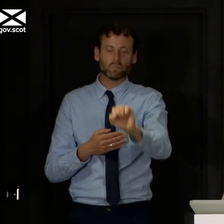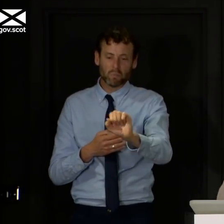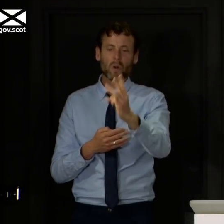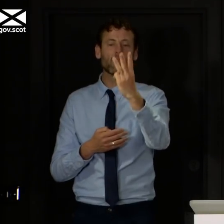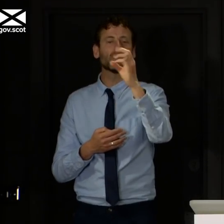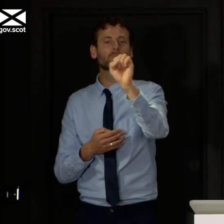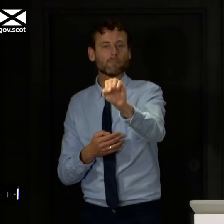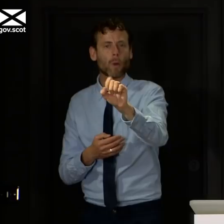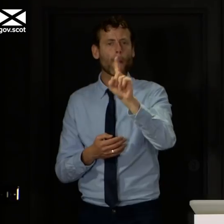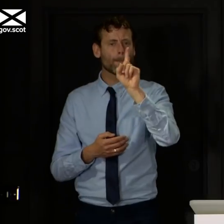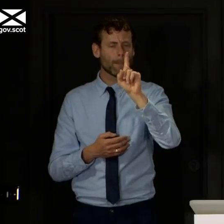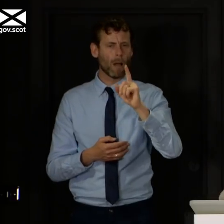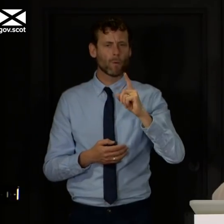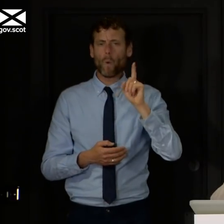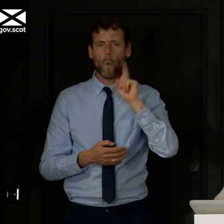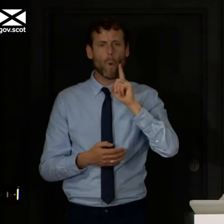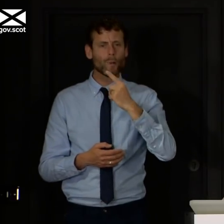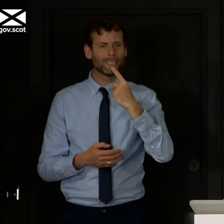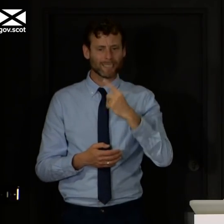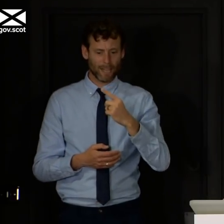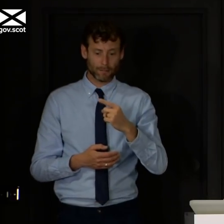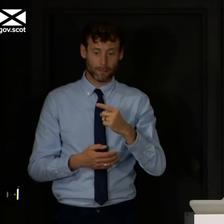was clear when we set out the route map that there is a lot of detail that lies underneath